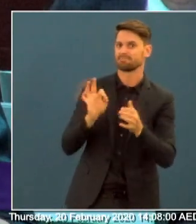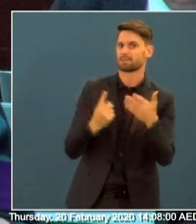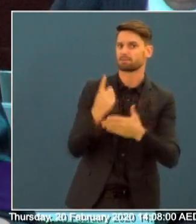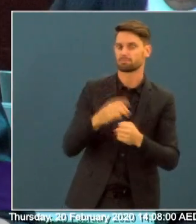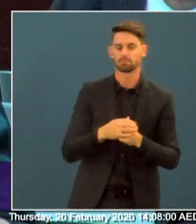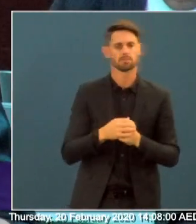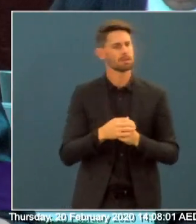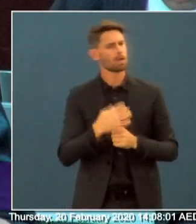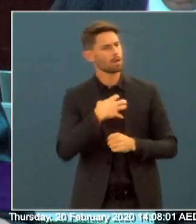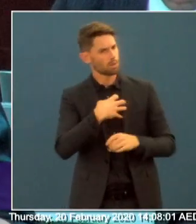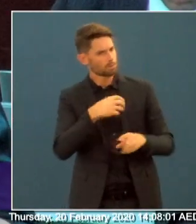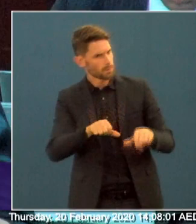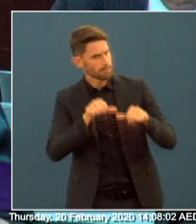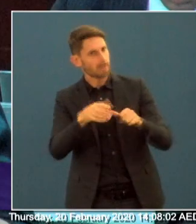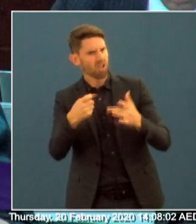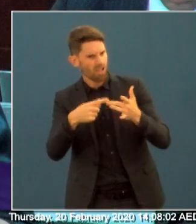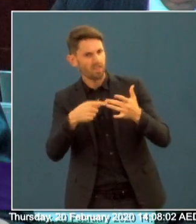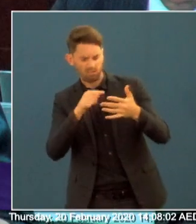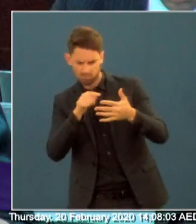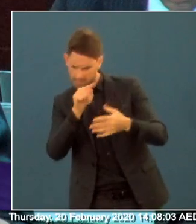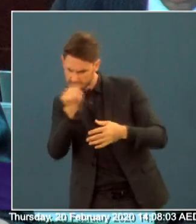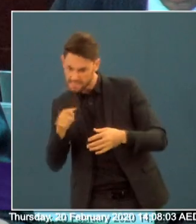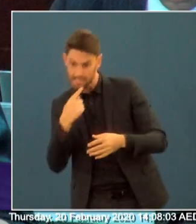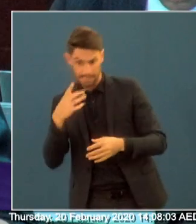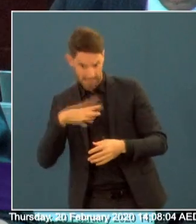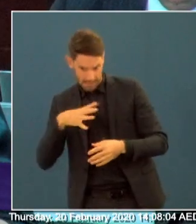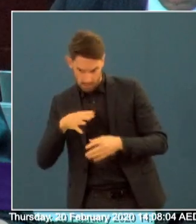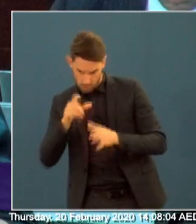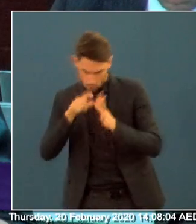that identify work that could be done in 2019.